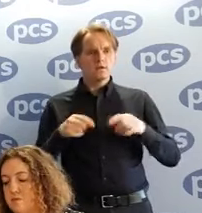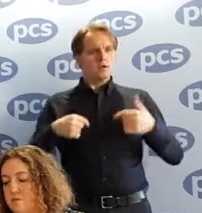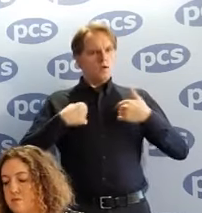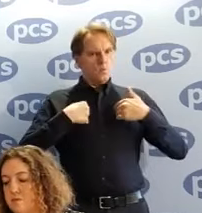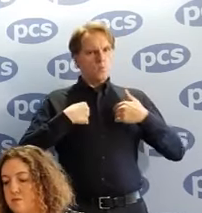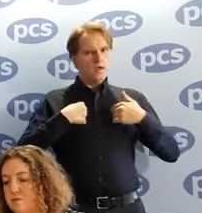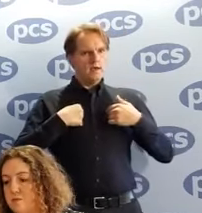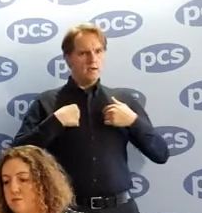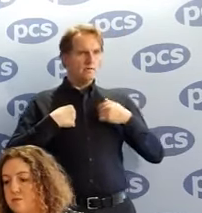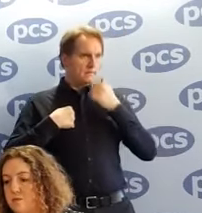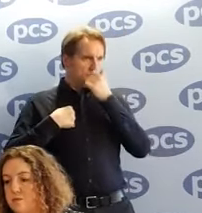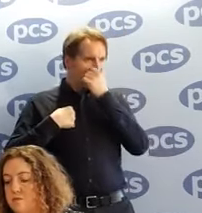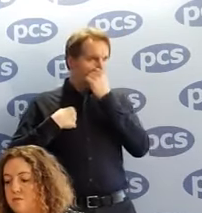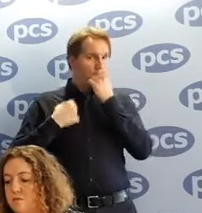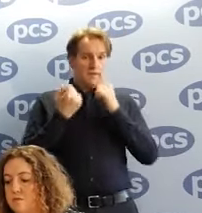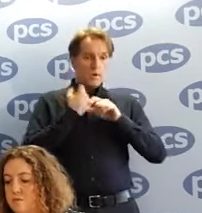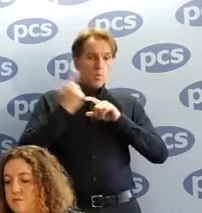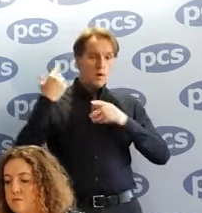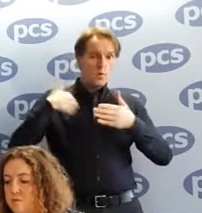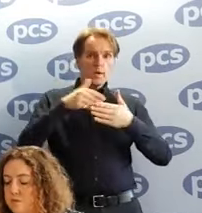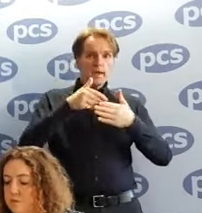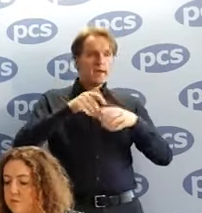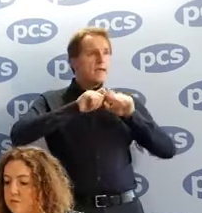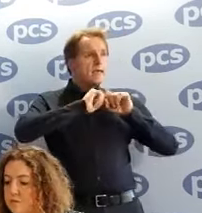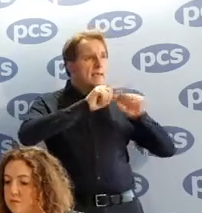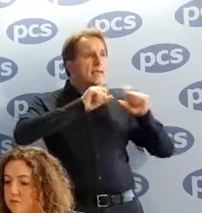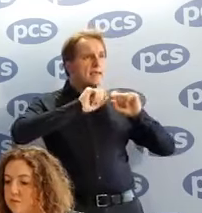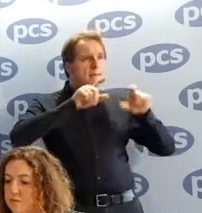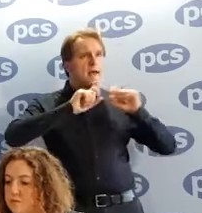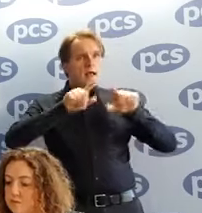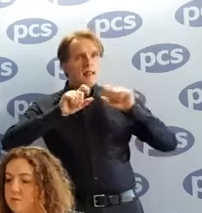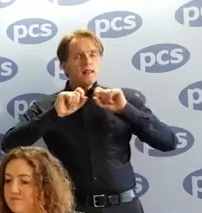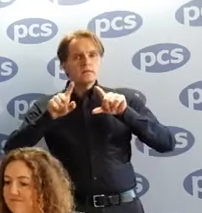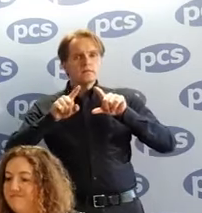last week we've issued emails and we had 40,000 responses I think to the first